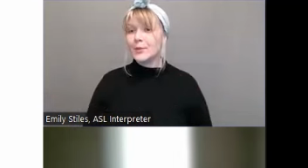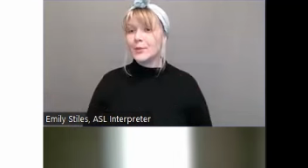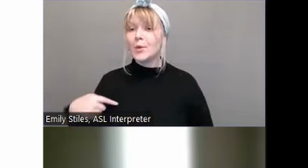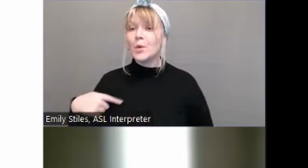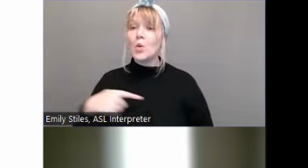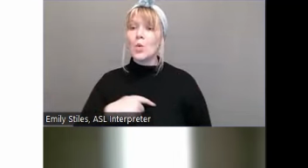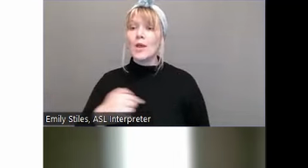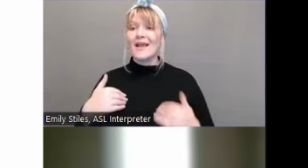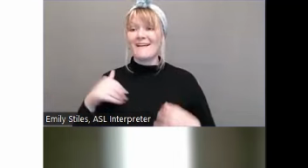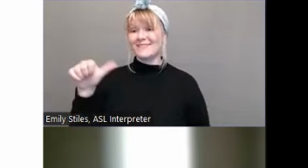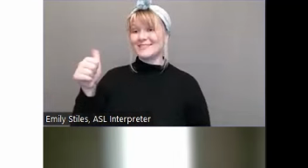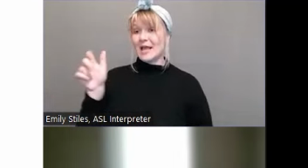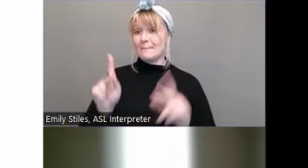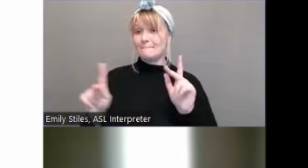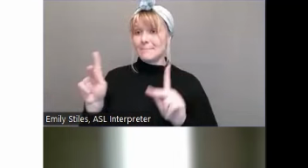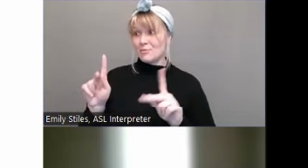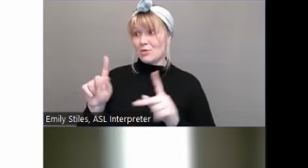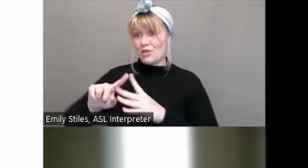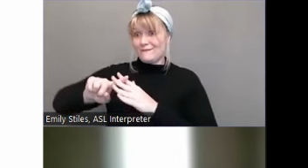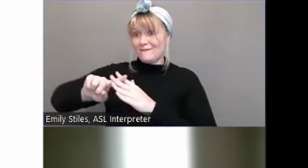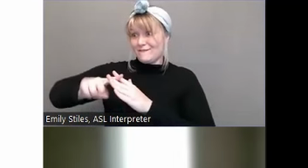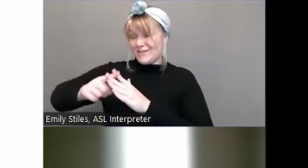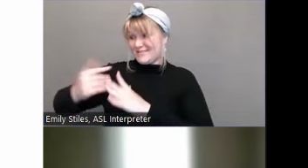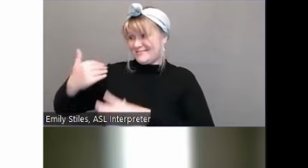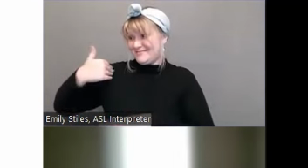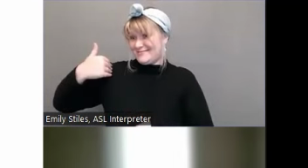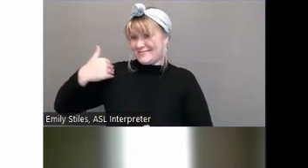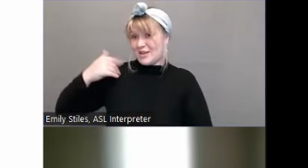We had 10 people when we first opened in 2019, our first project.